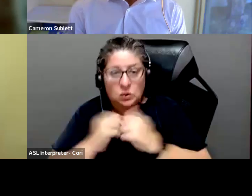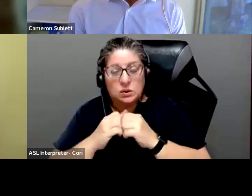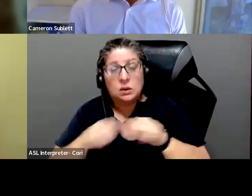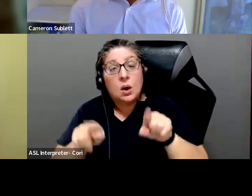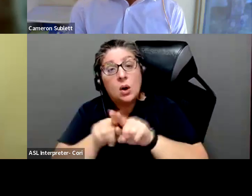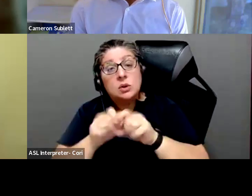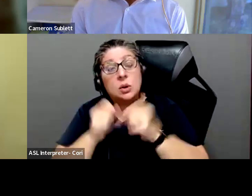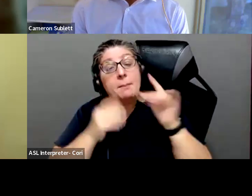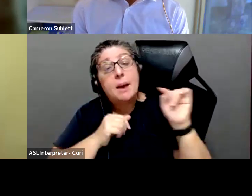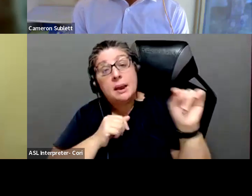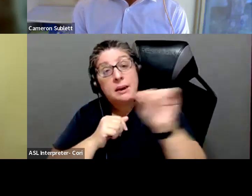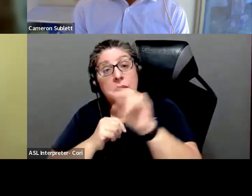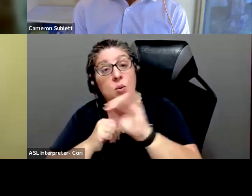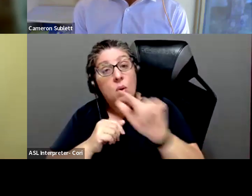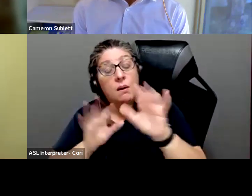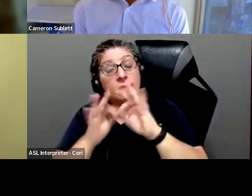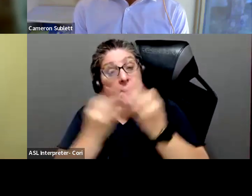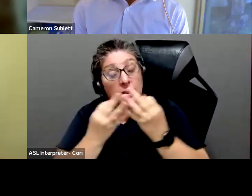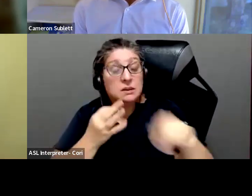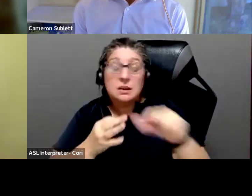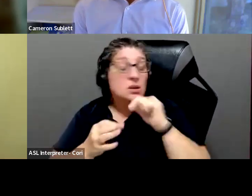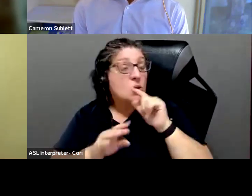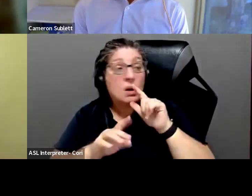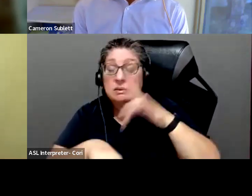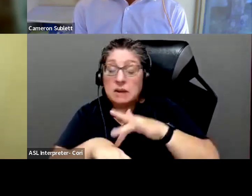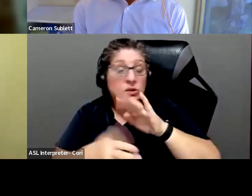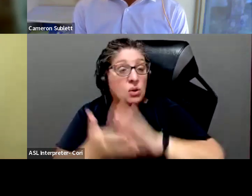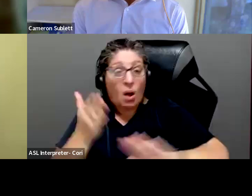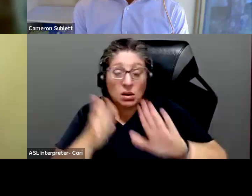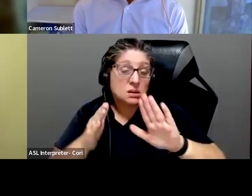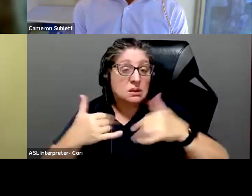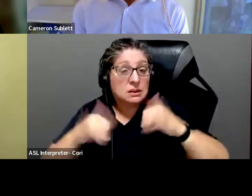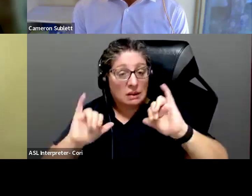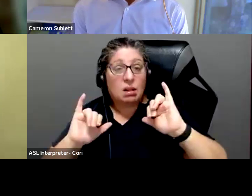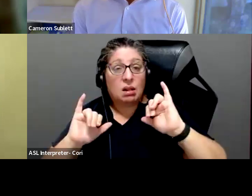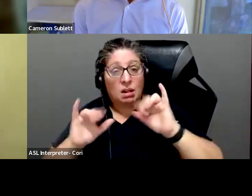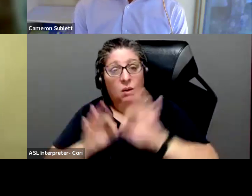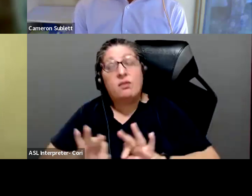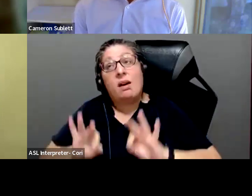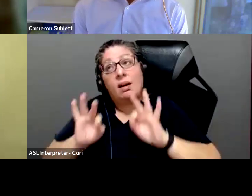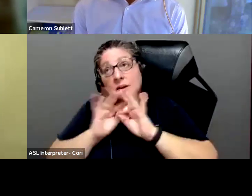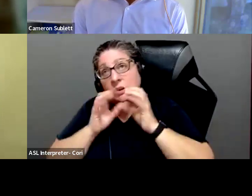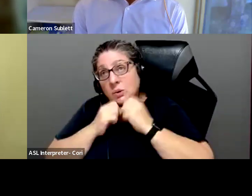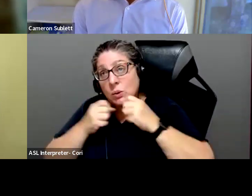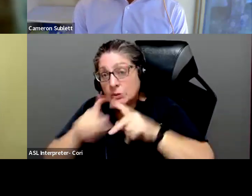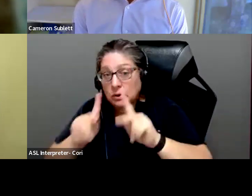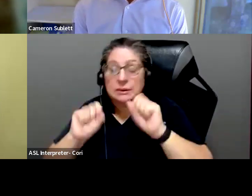Many rural families, though they did not go to college they actually price and value the opportunity for college. Because they